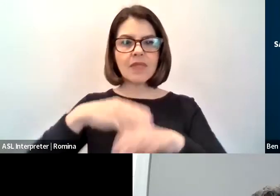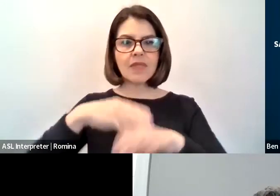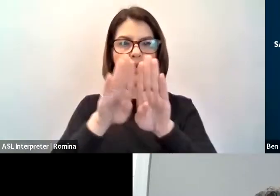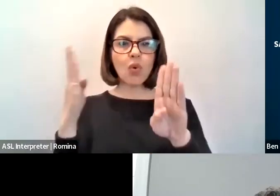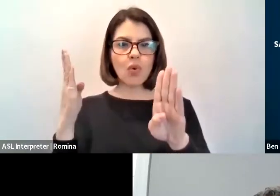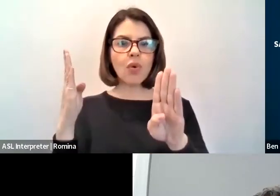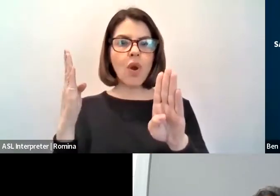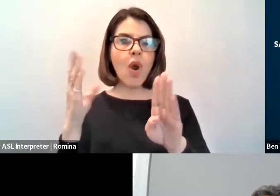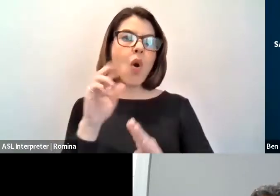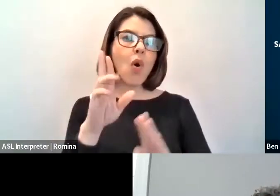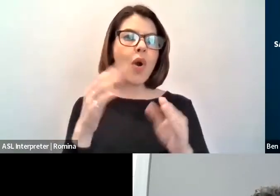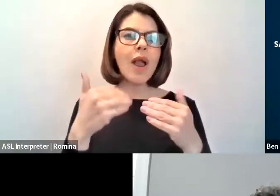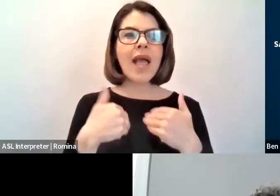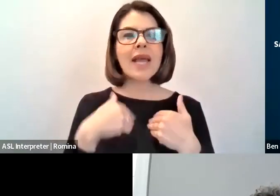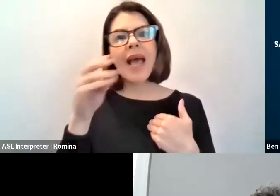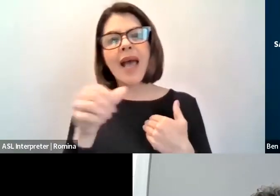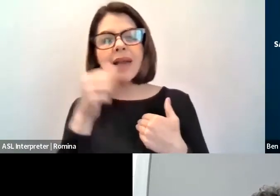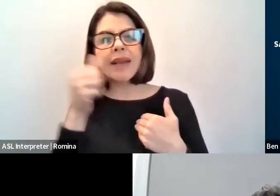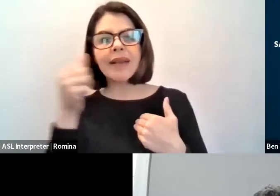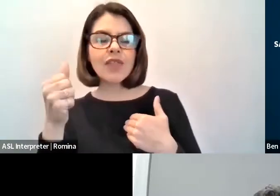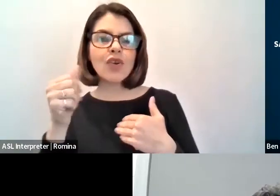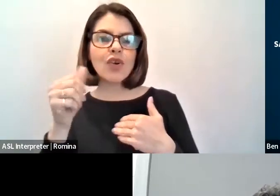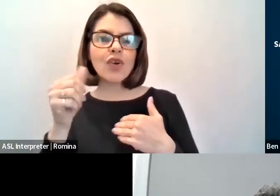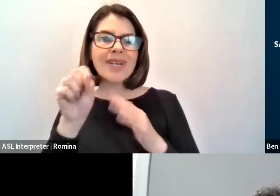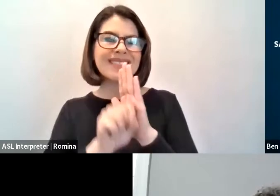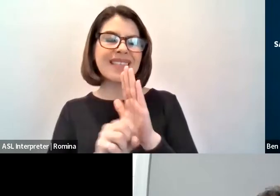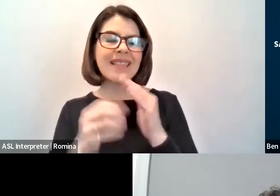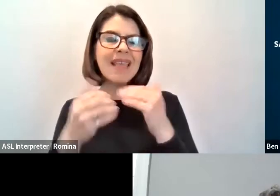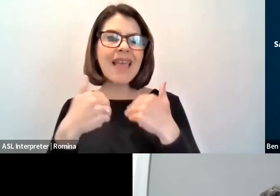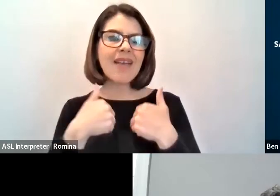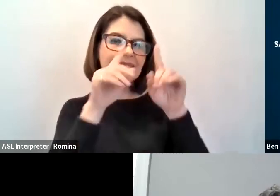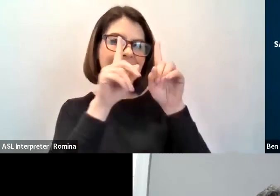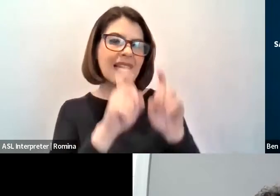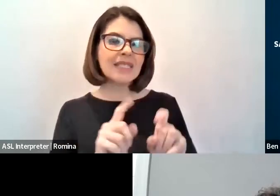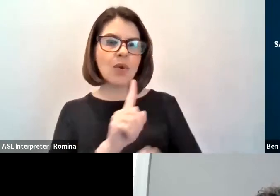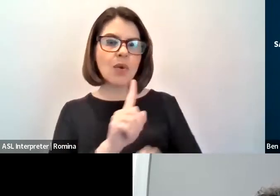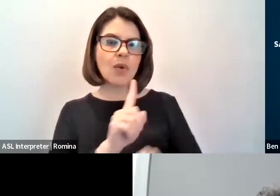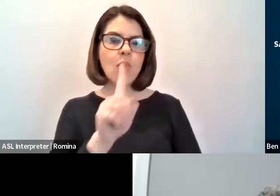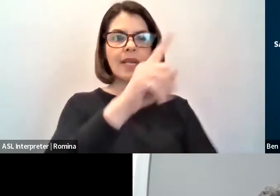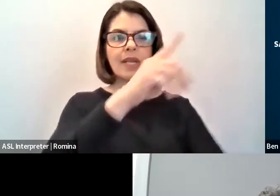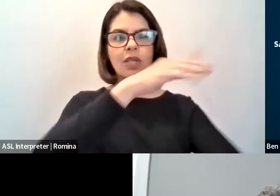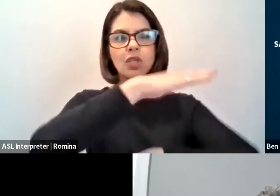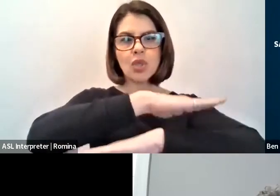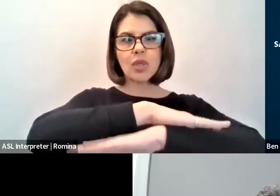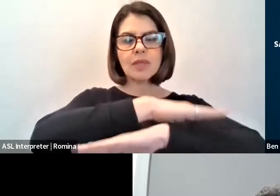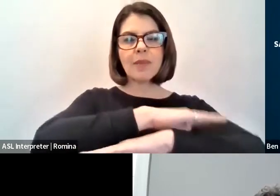Or they had another scene where they tested her walking to the table instead of to the couch.